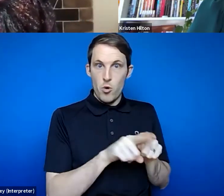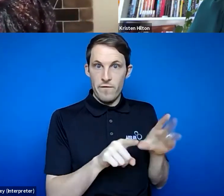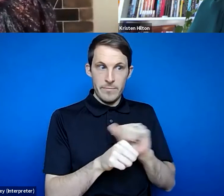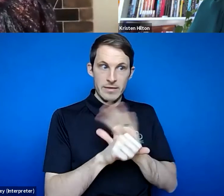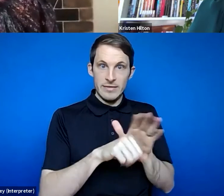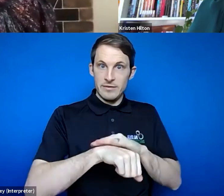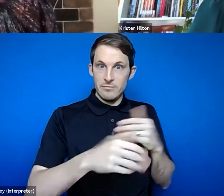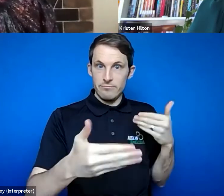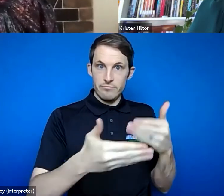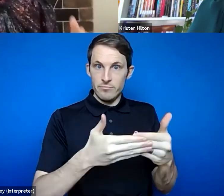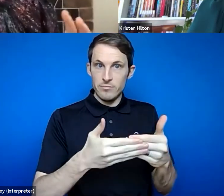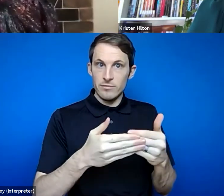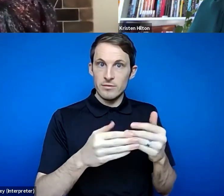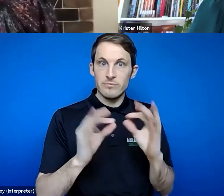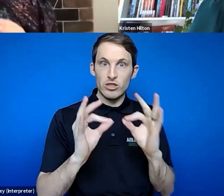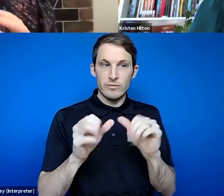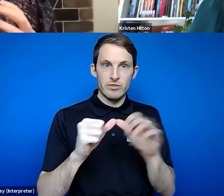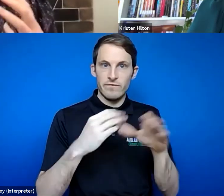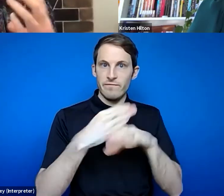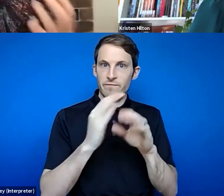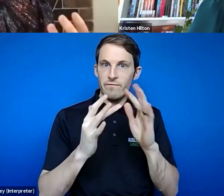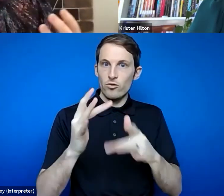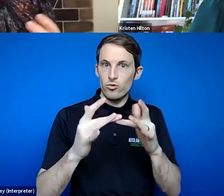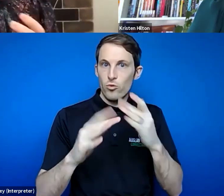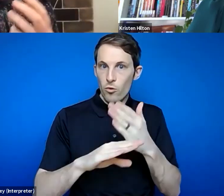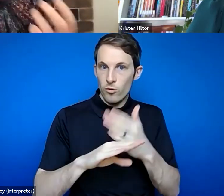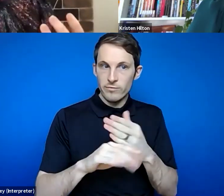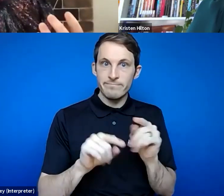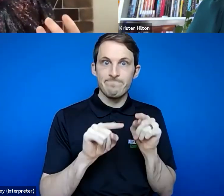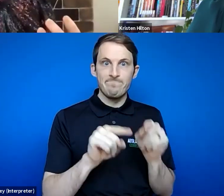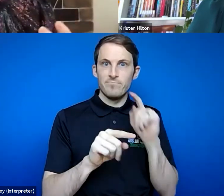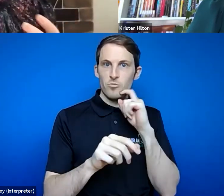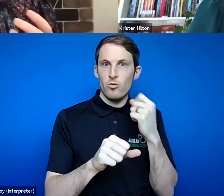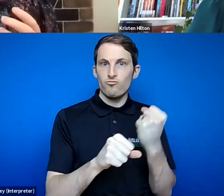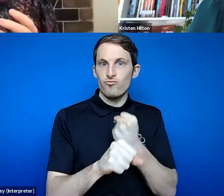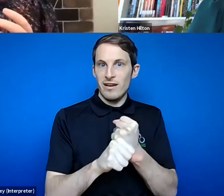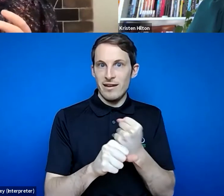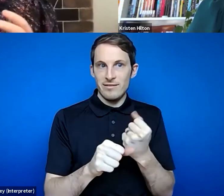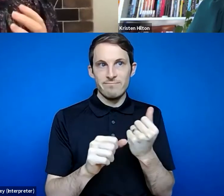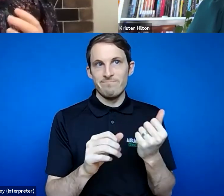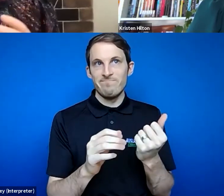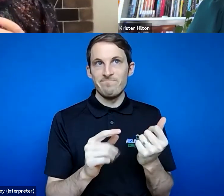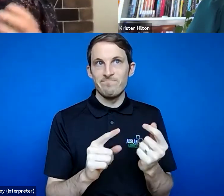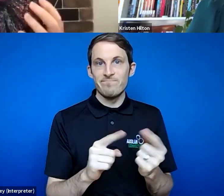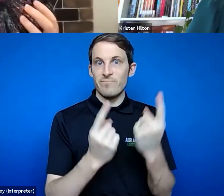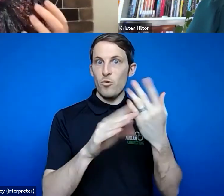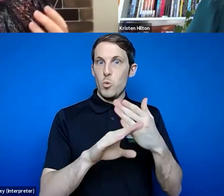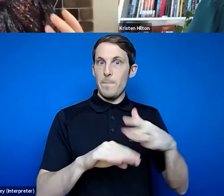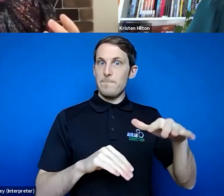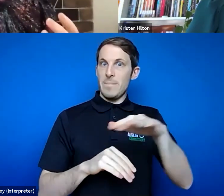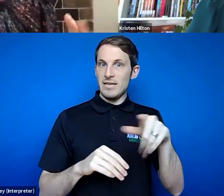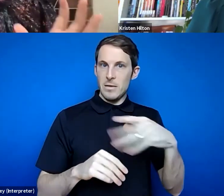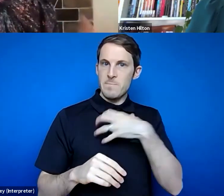the best of virtual work, can help create workplaces that are more gender equal. Now